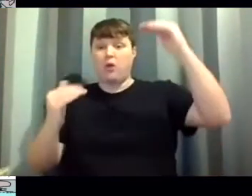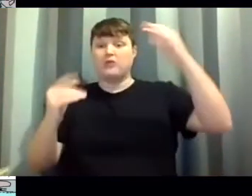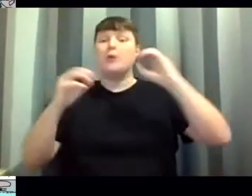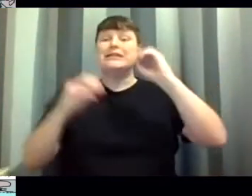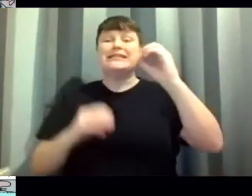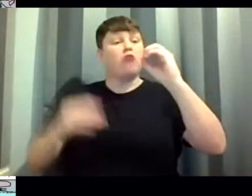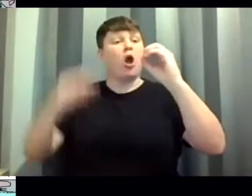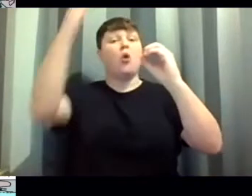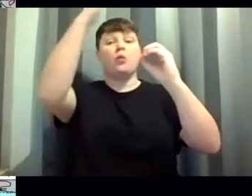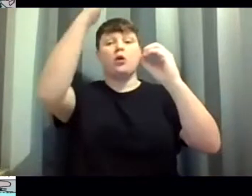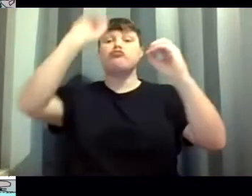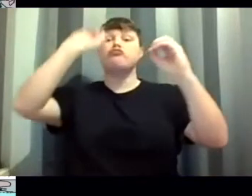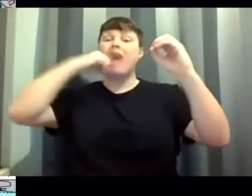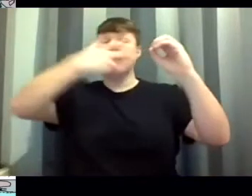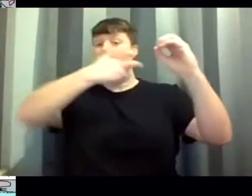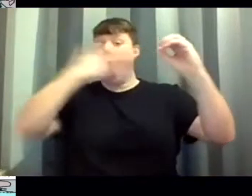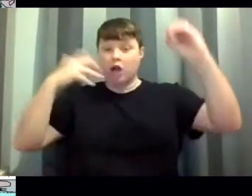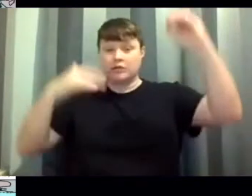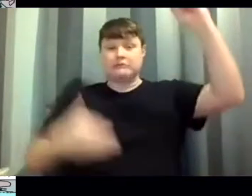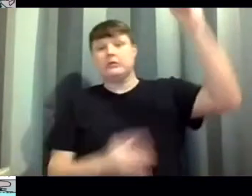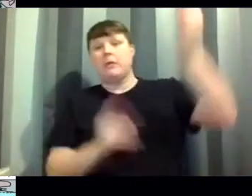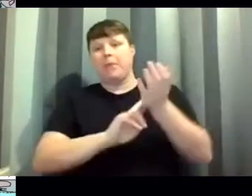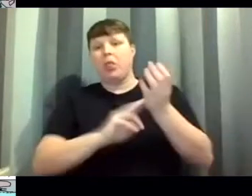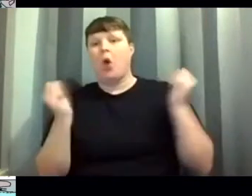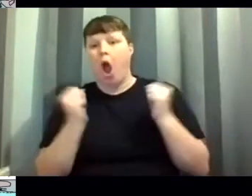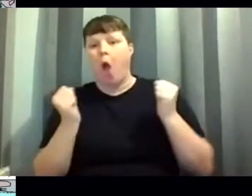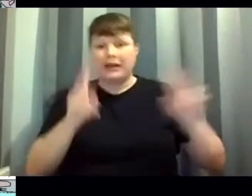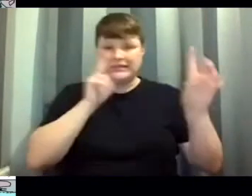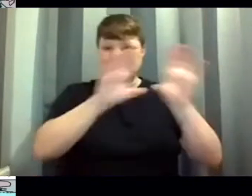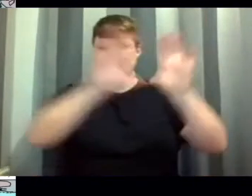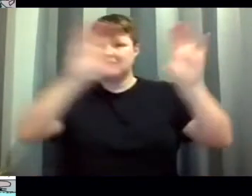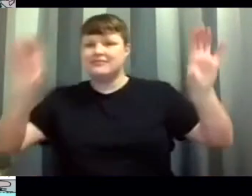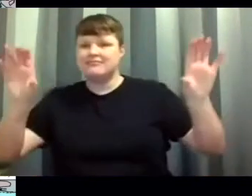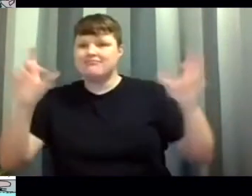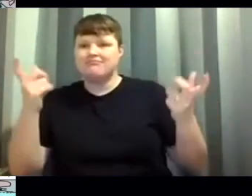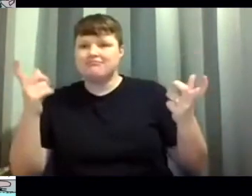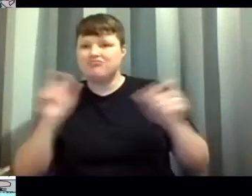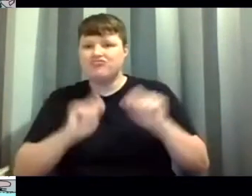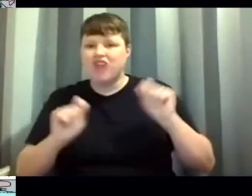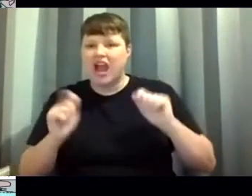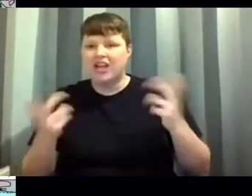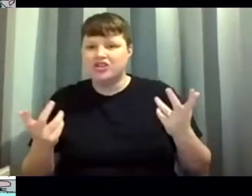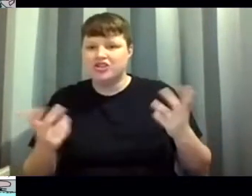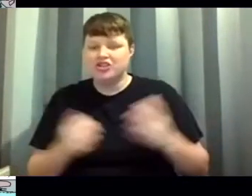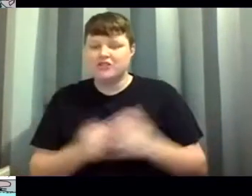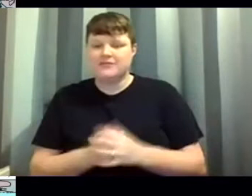changed. Here's the climatology of this temperature at 700 from the control and the test.